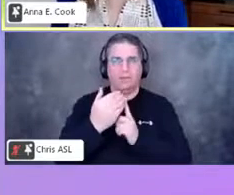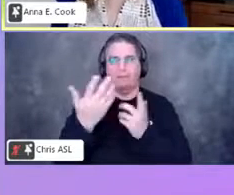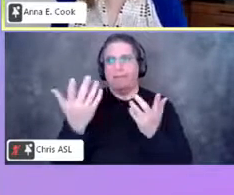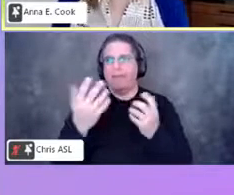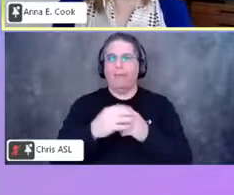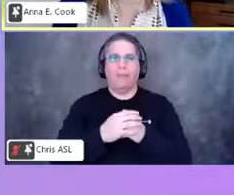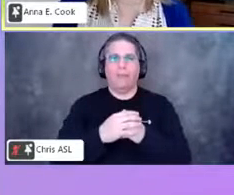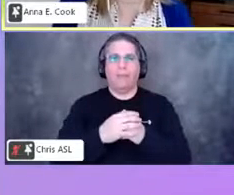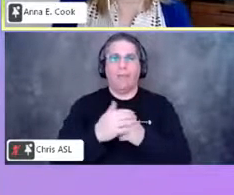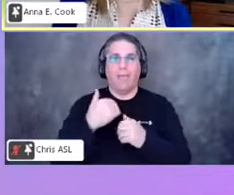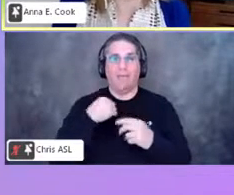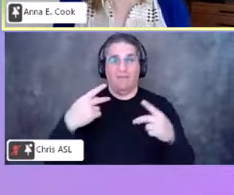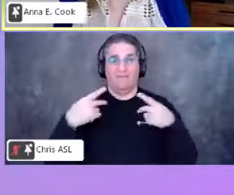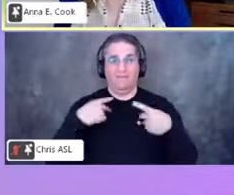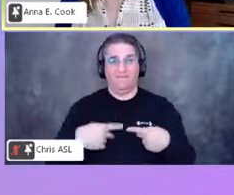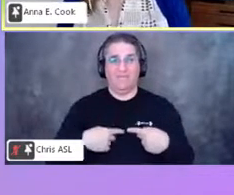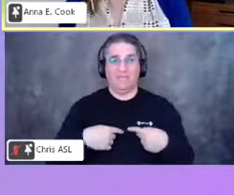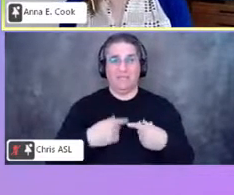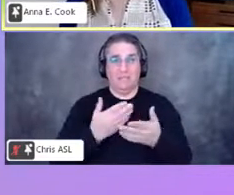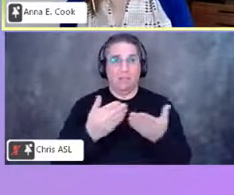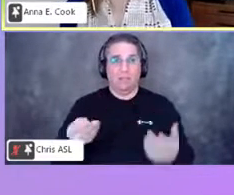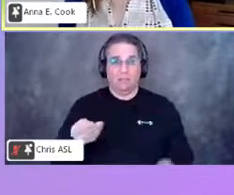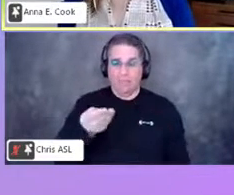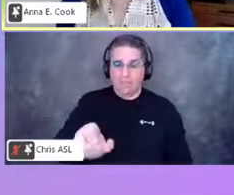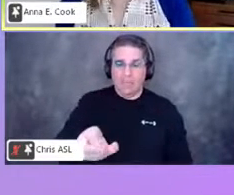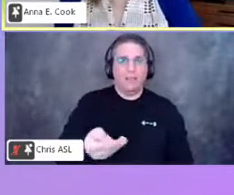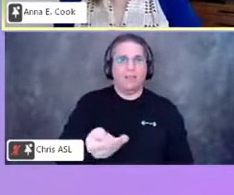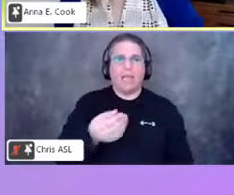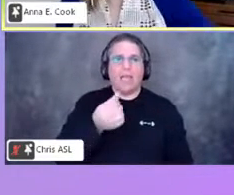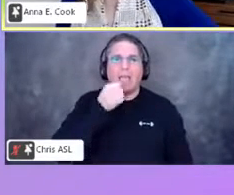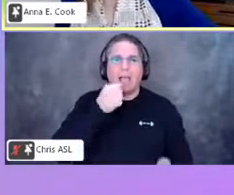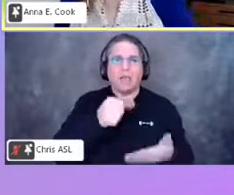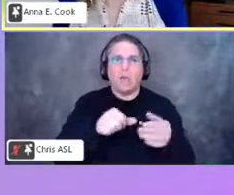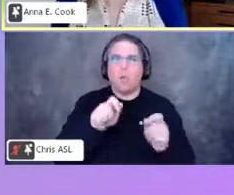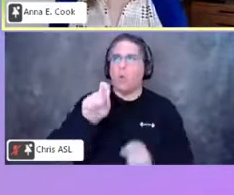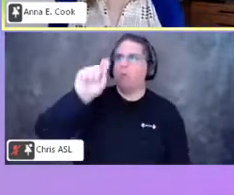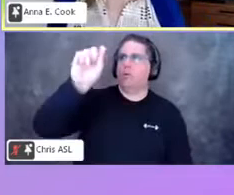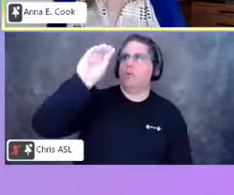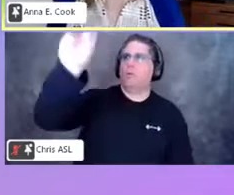things like physical reminders like say a sticky note and or digital reminders